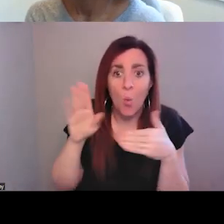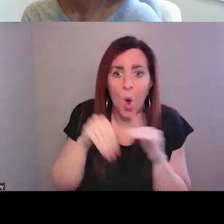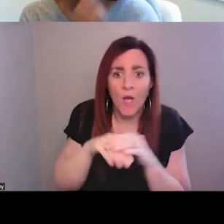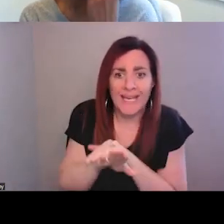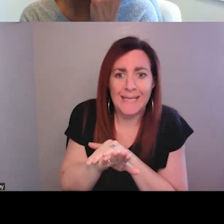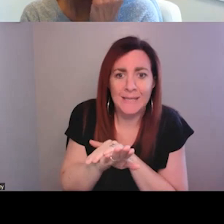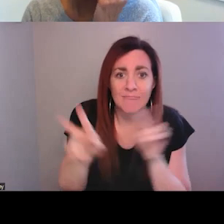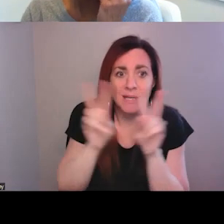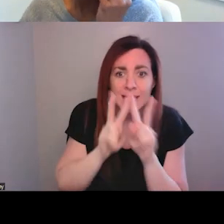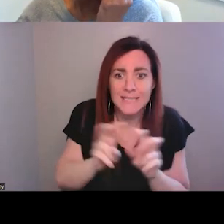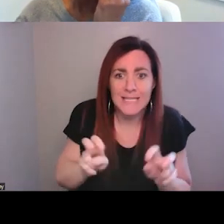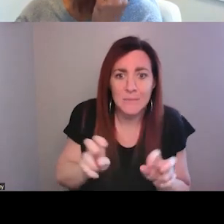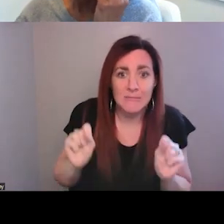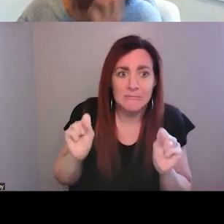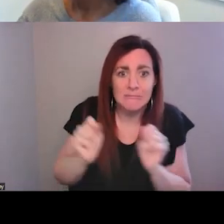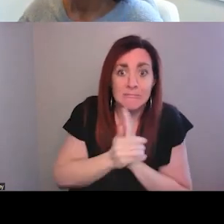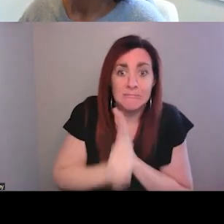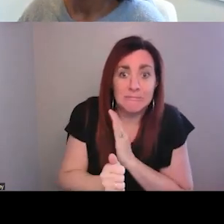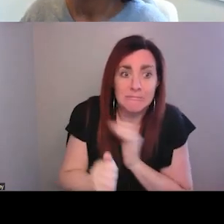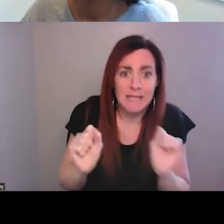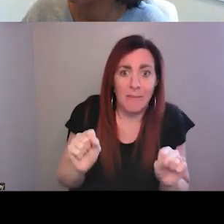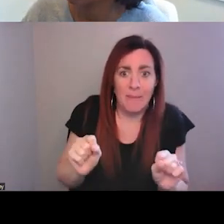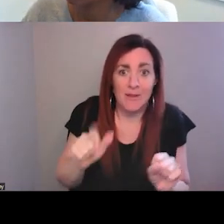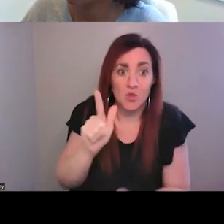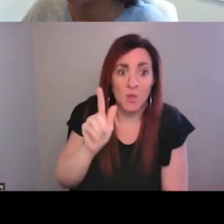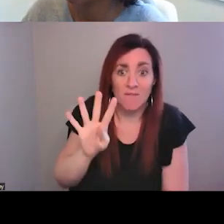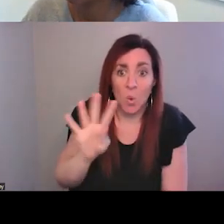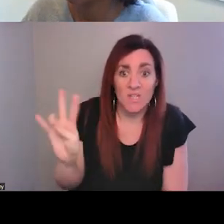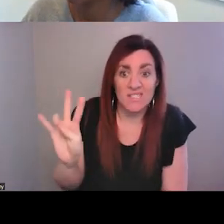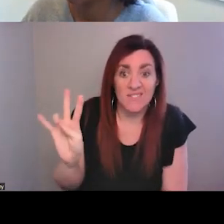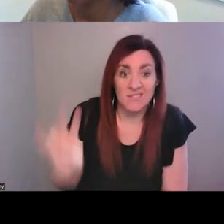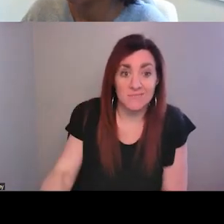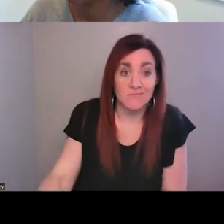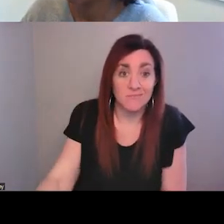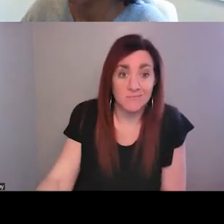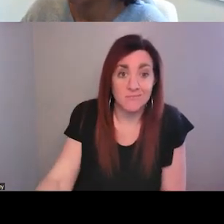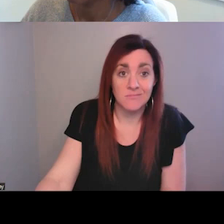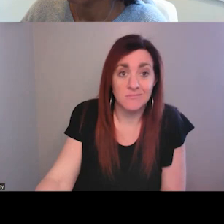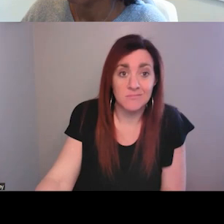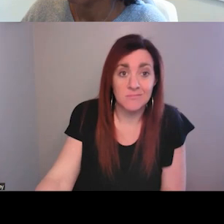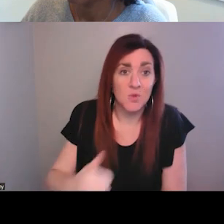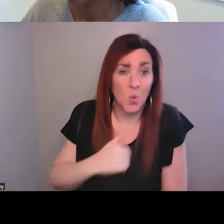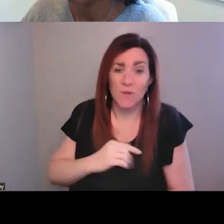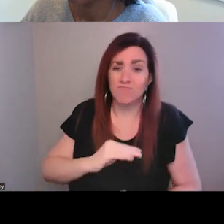ASSESSMENT CAPABILITY 24/7. WE ARE PLEASED THAT WE ADDED IT TO